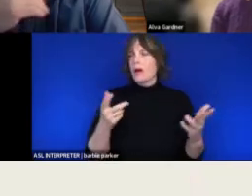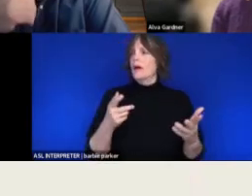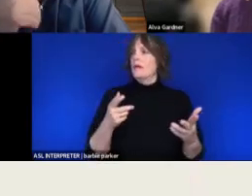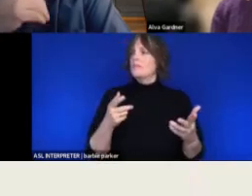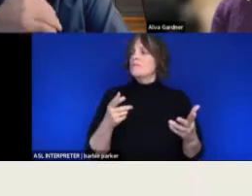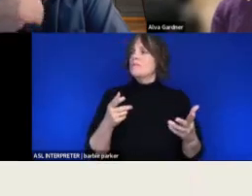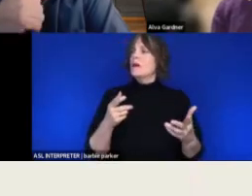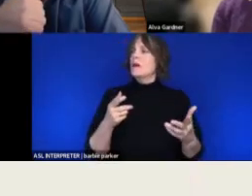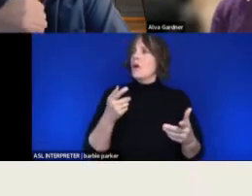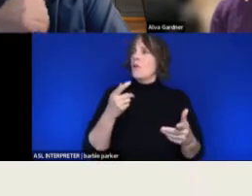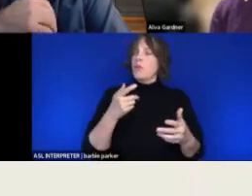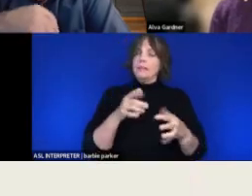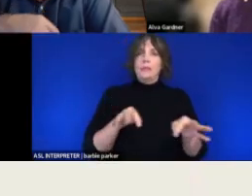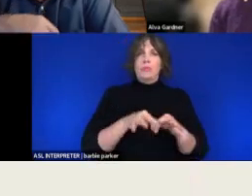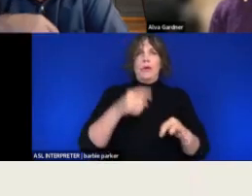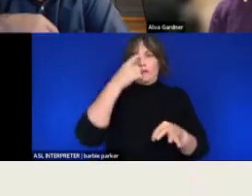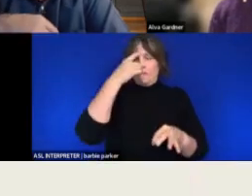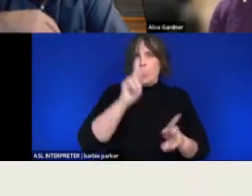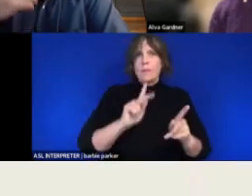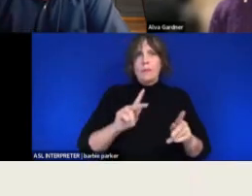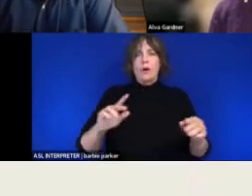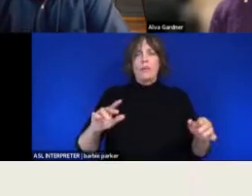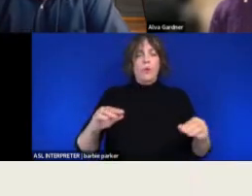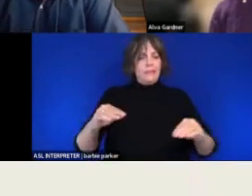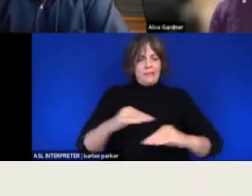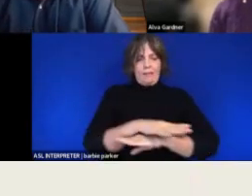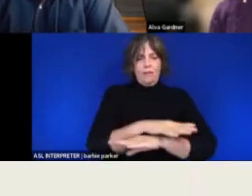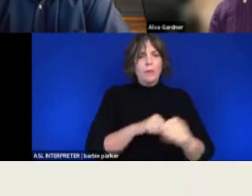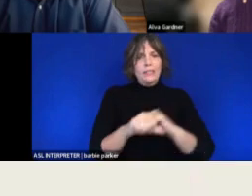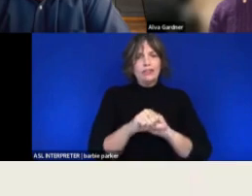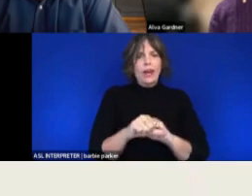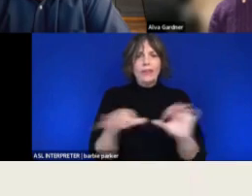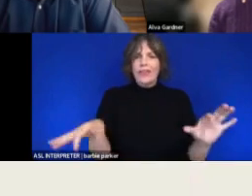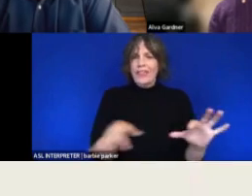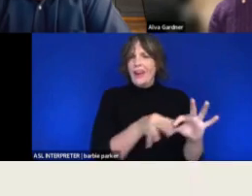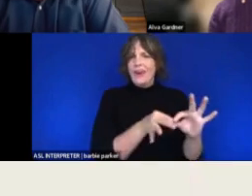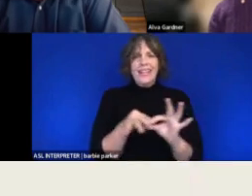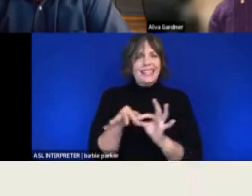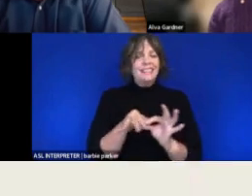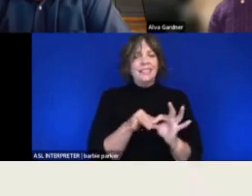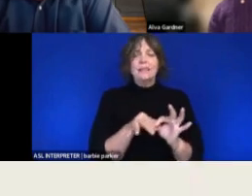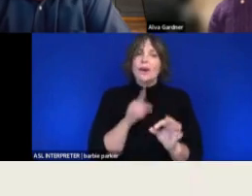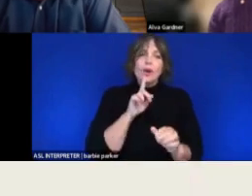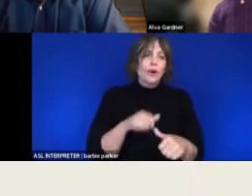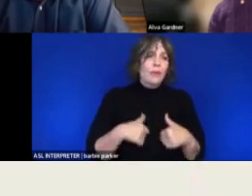they really influence each other and they're connected. The reality is, nobody does things that are important for them,